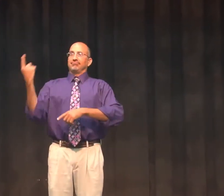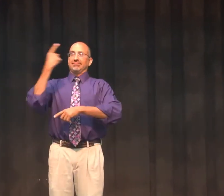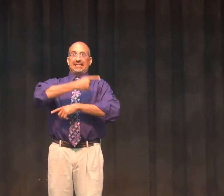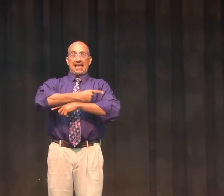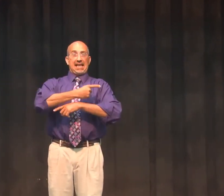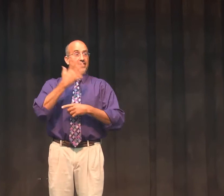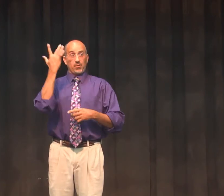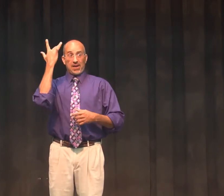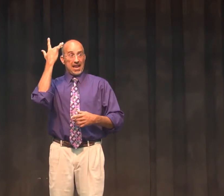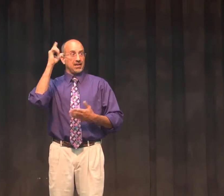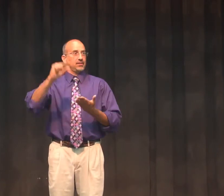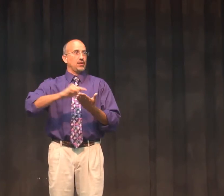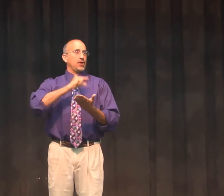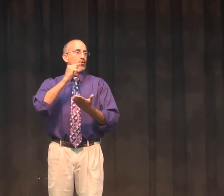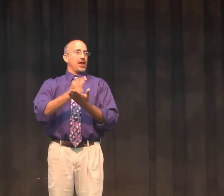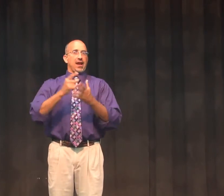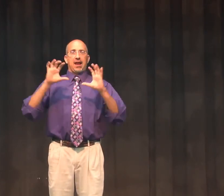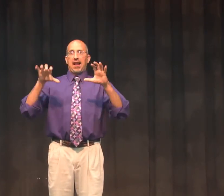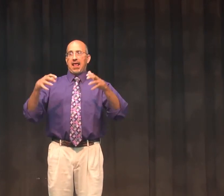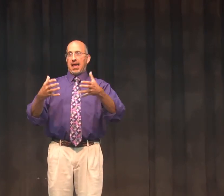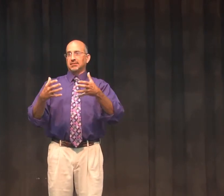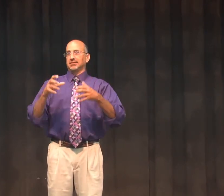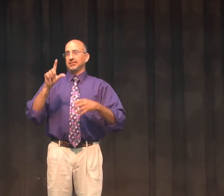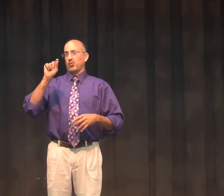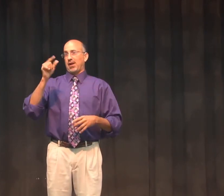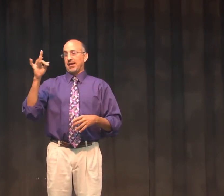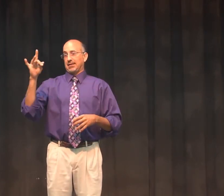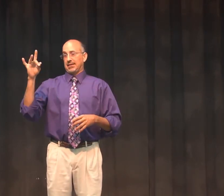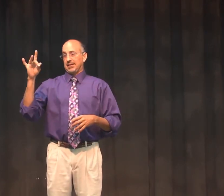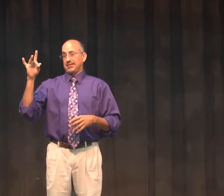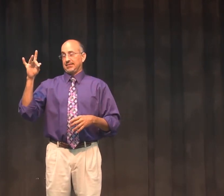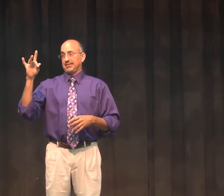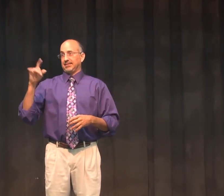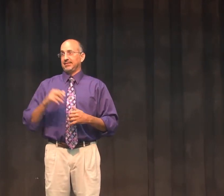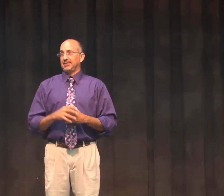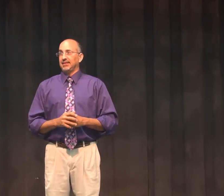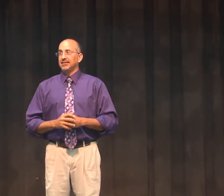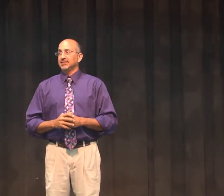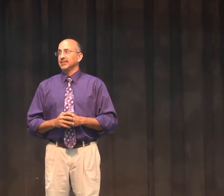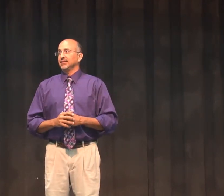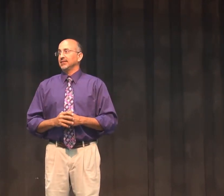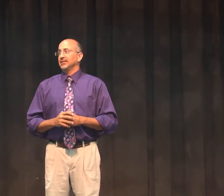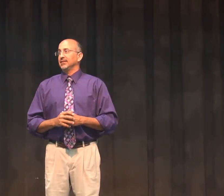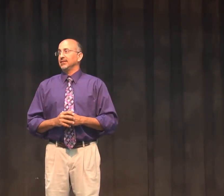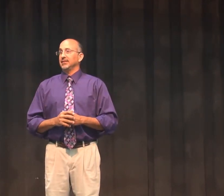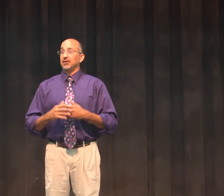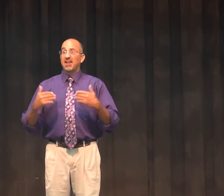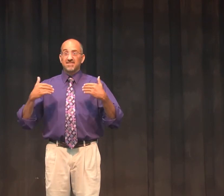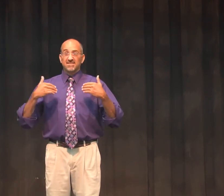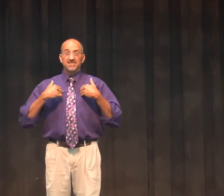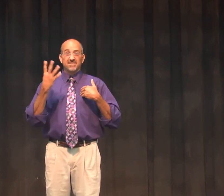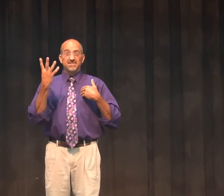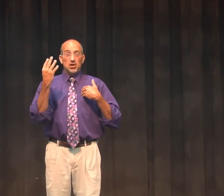It's a very proud day for our graduating class of 2018.